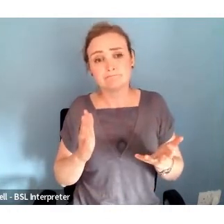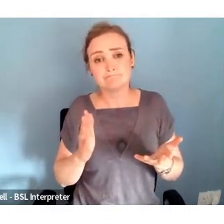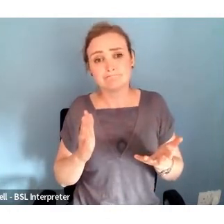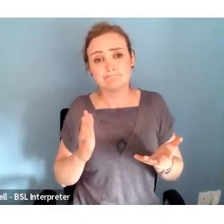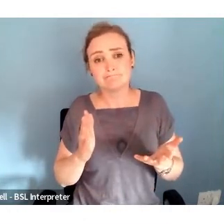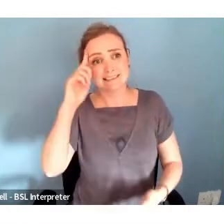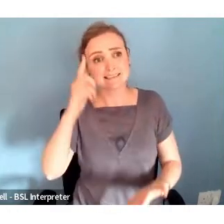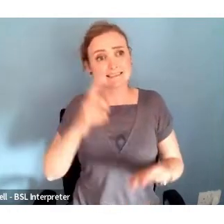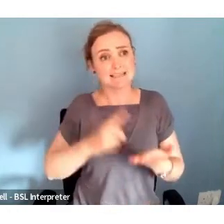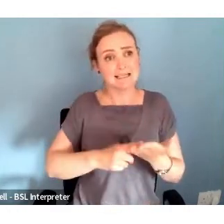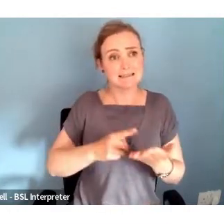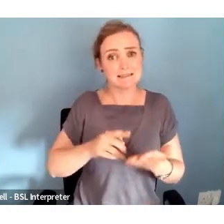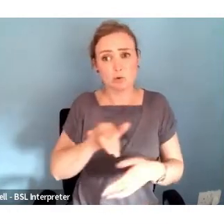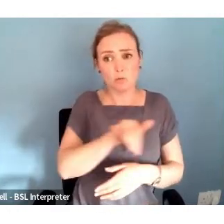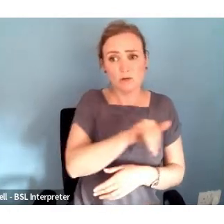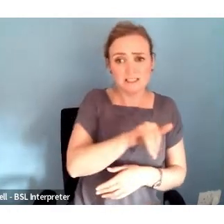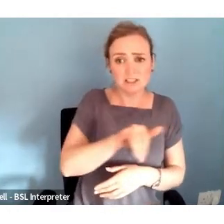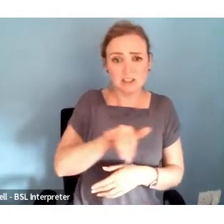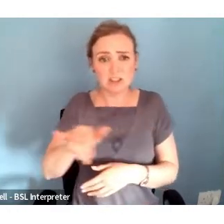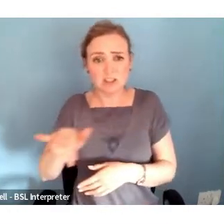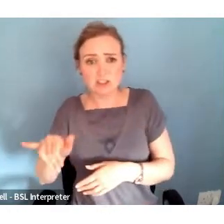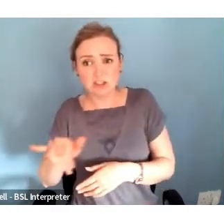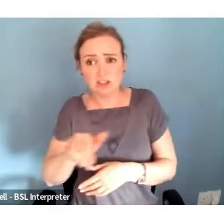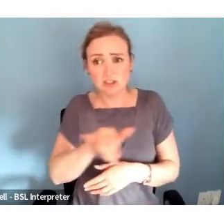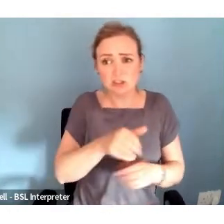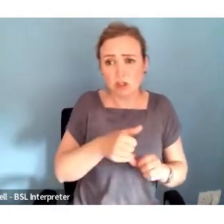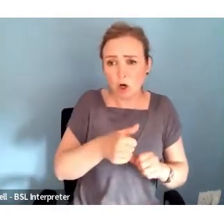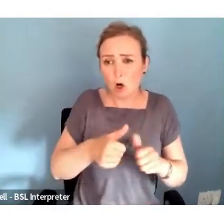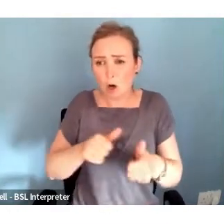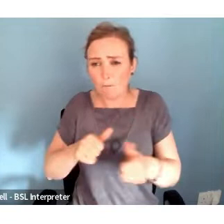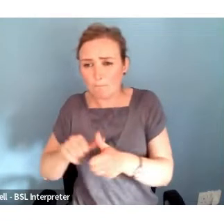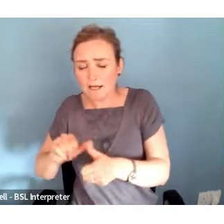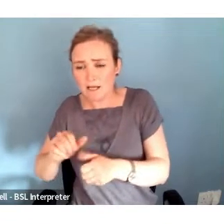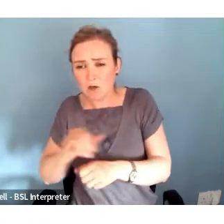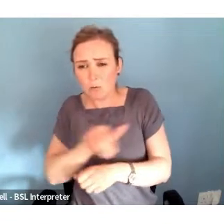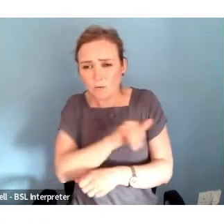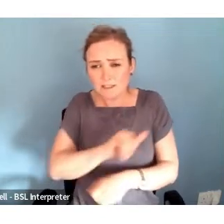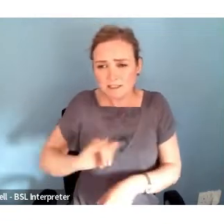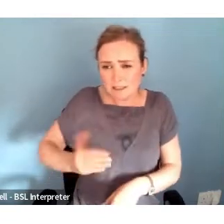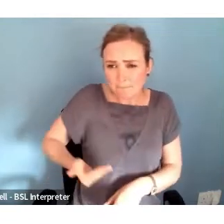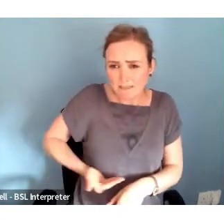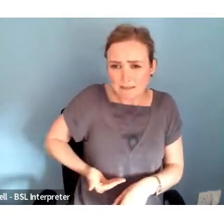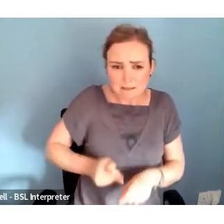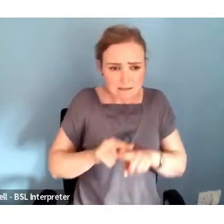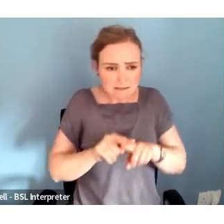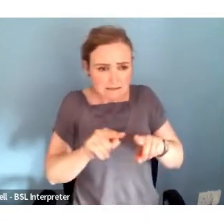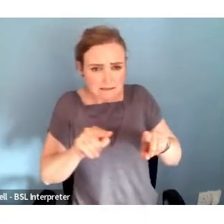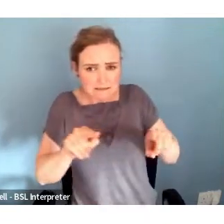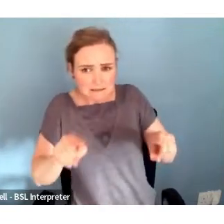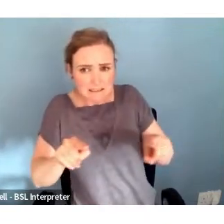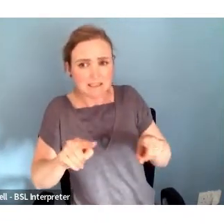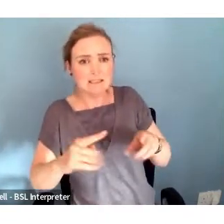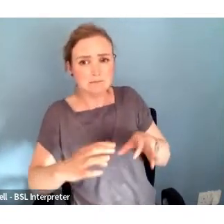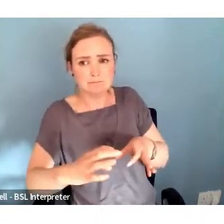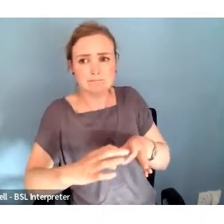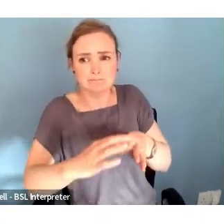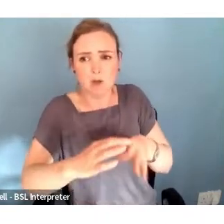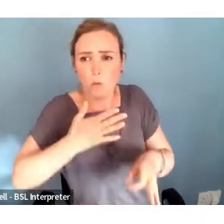are going to be serious about employing us as disabled people and not just drop us like a hot potato and drop us as soon as they is find out we